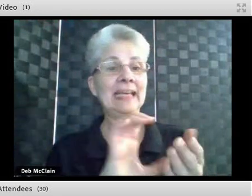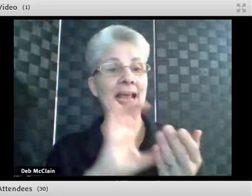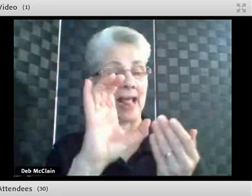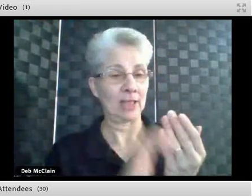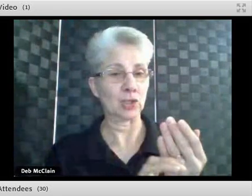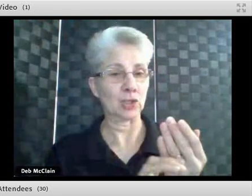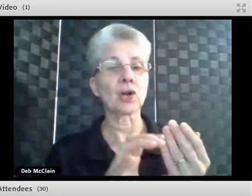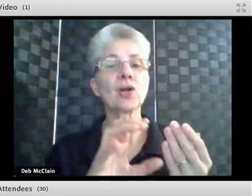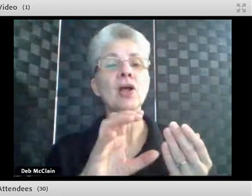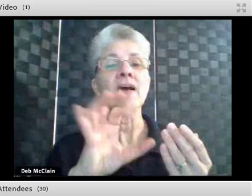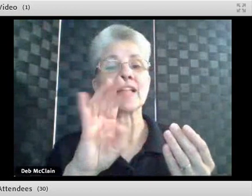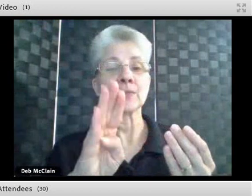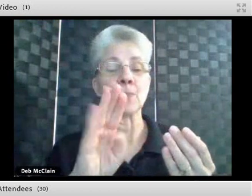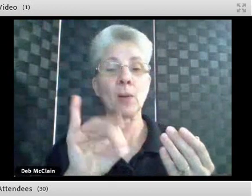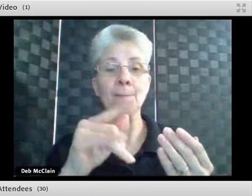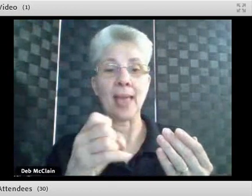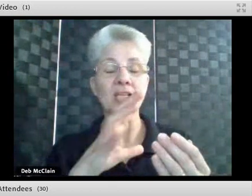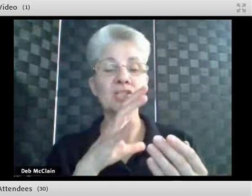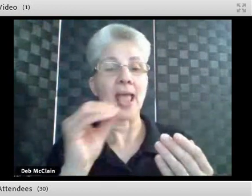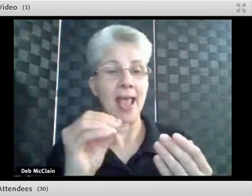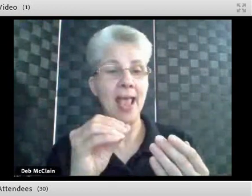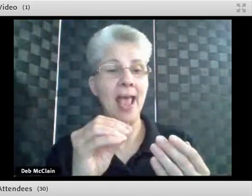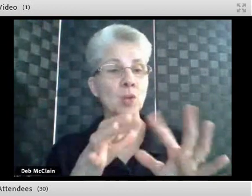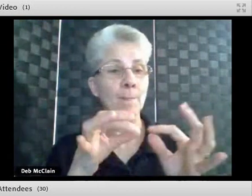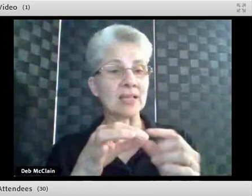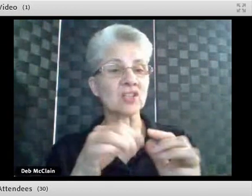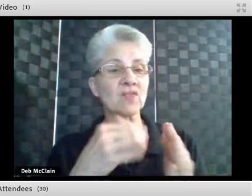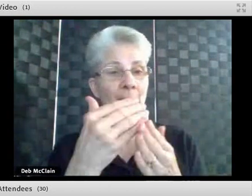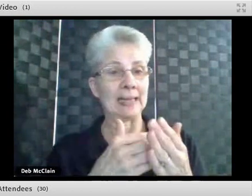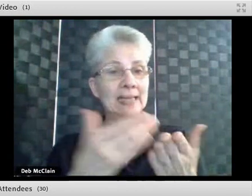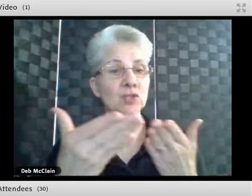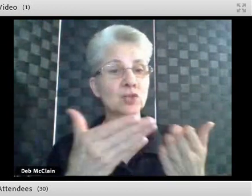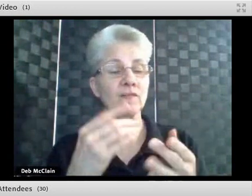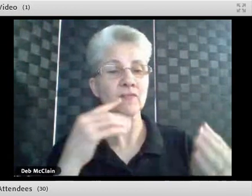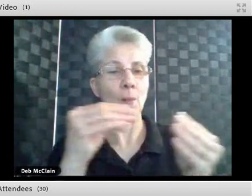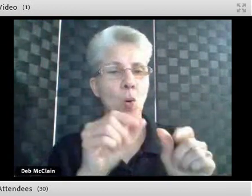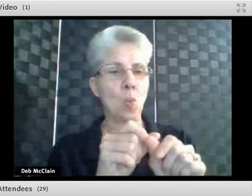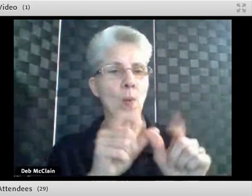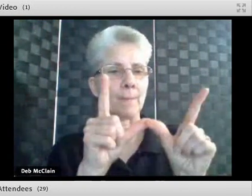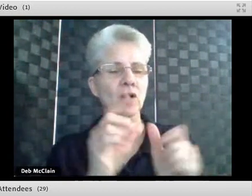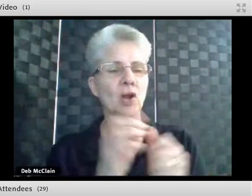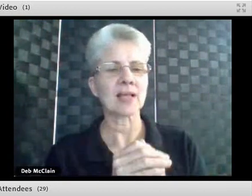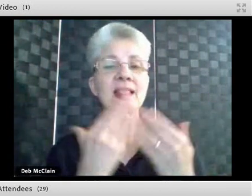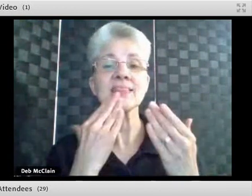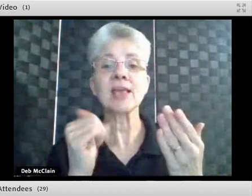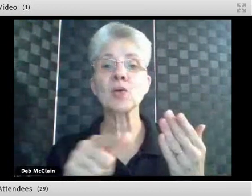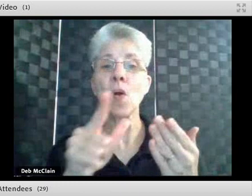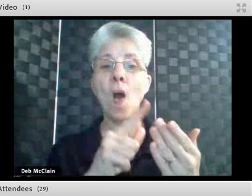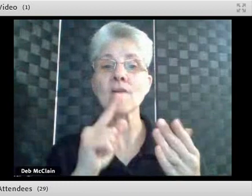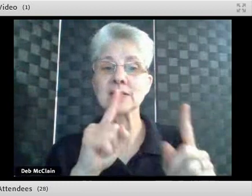SWFLN Facebook page and your messages from the LISTSERV for more webinars. Thank you, everyone, for attending,